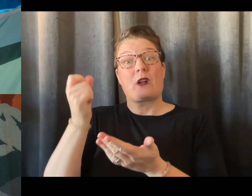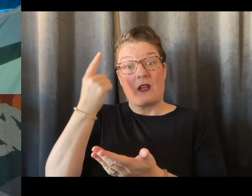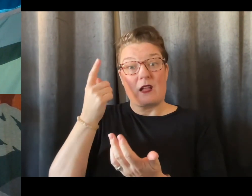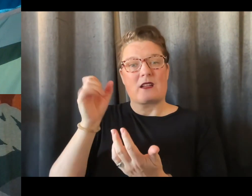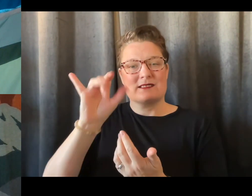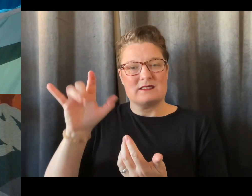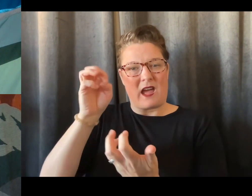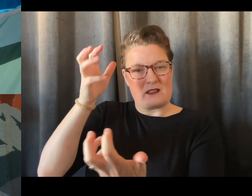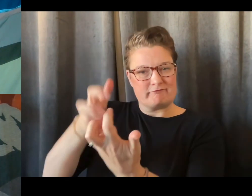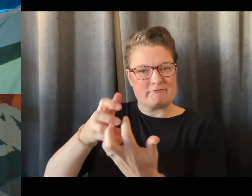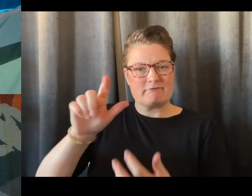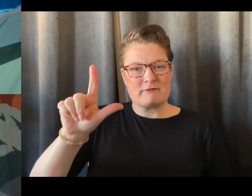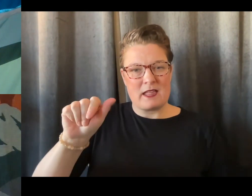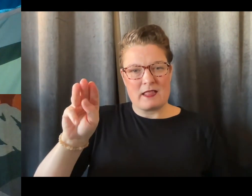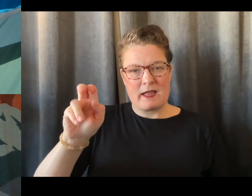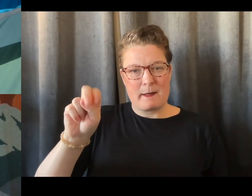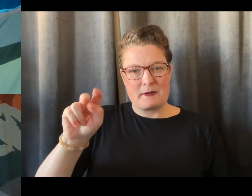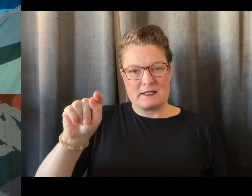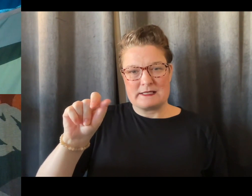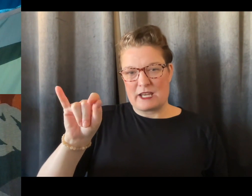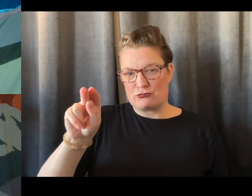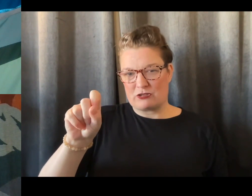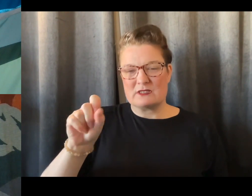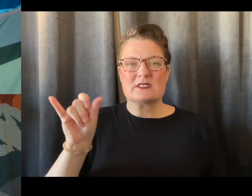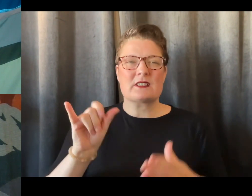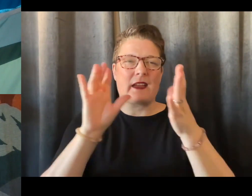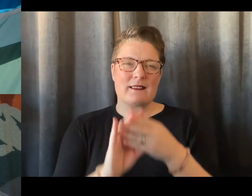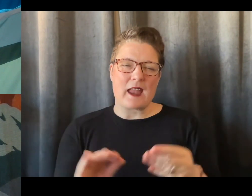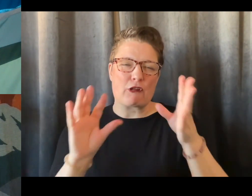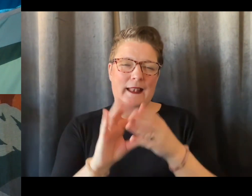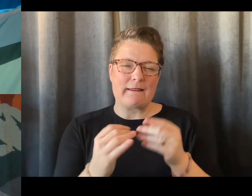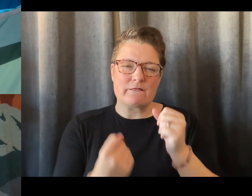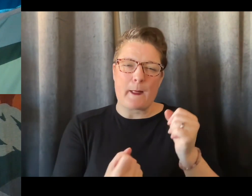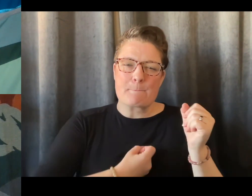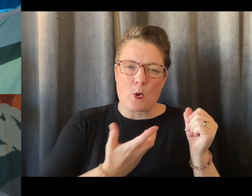is very kind of like narrative and poetic and super distressing.